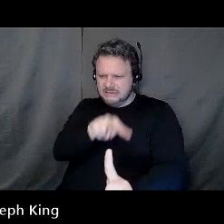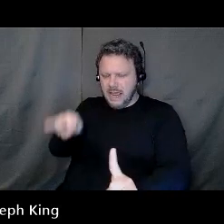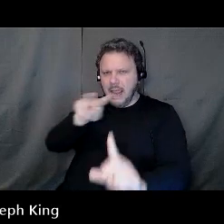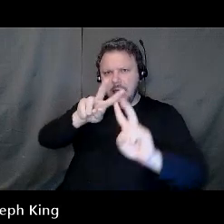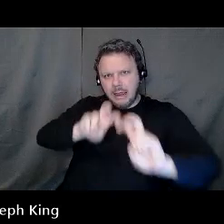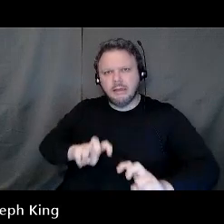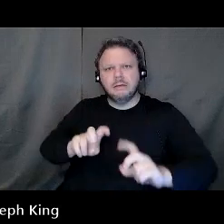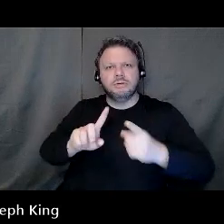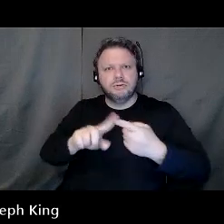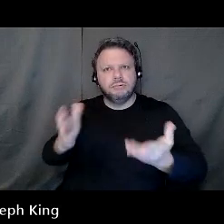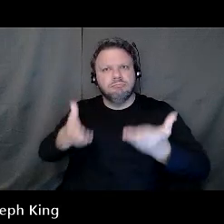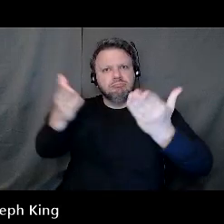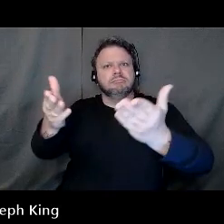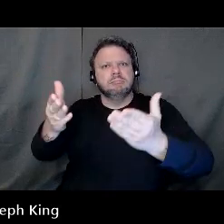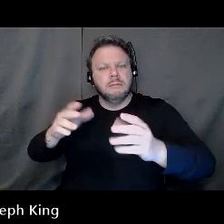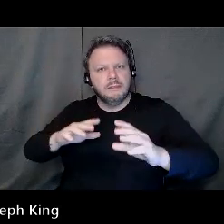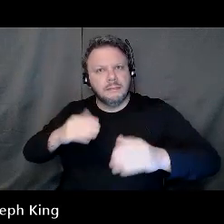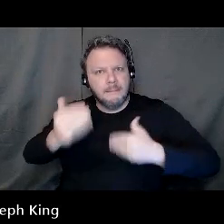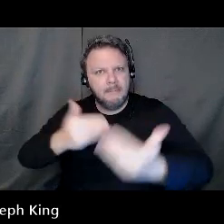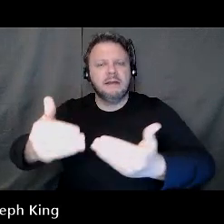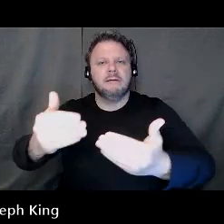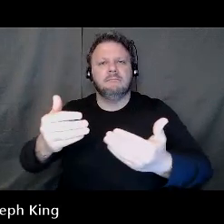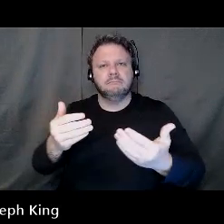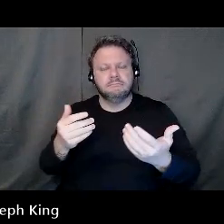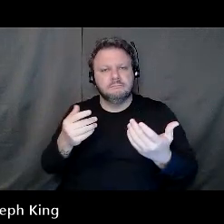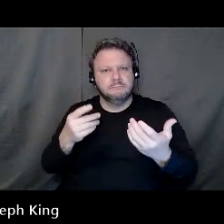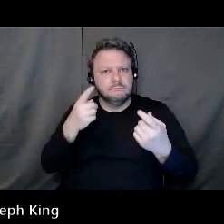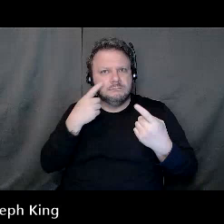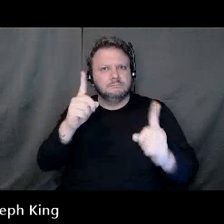great momentum and already all of the great work happening across our state.